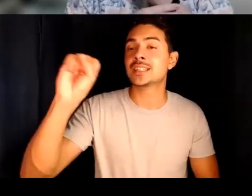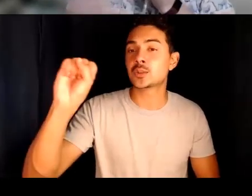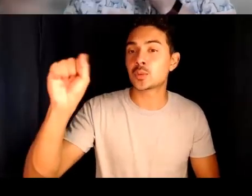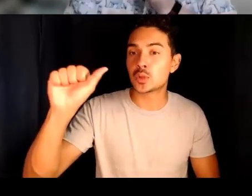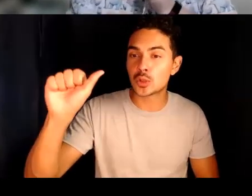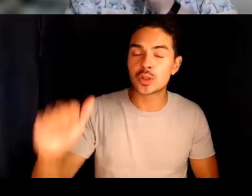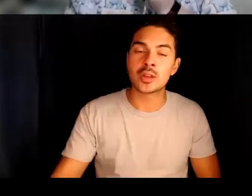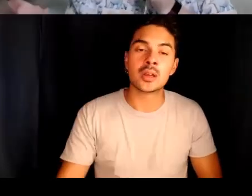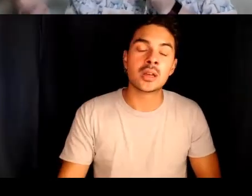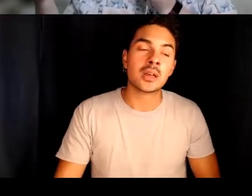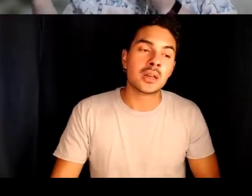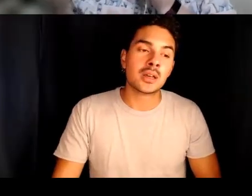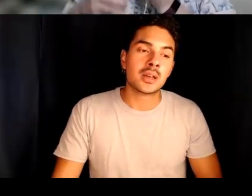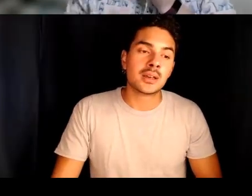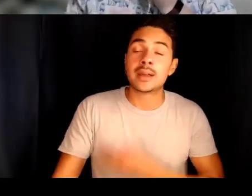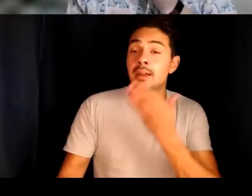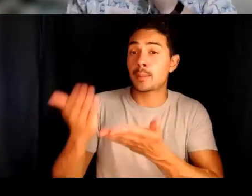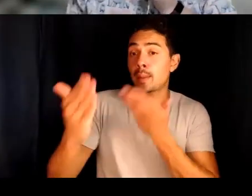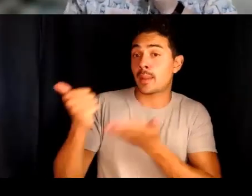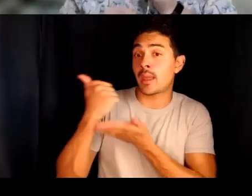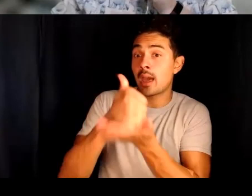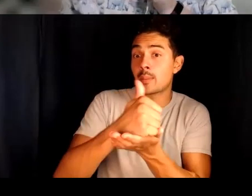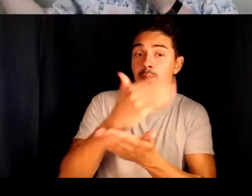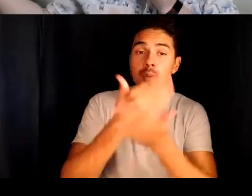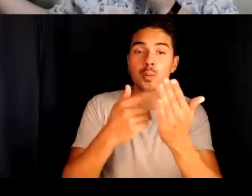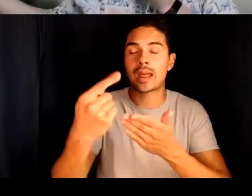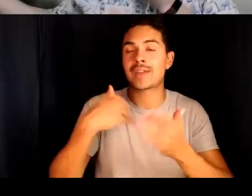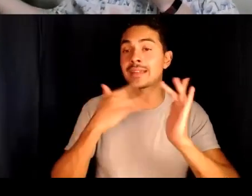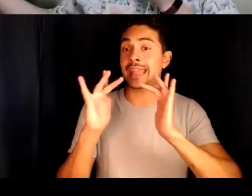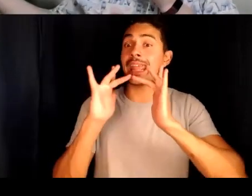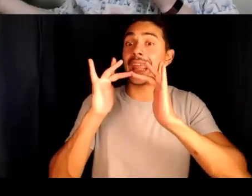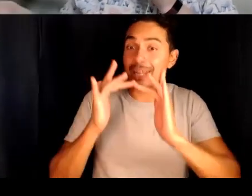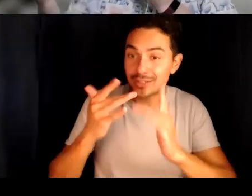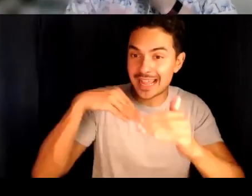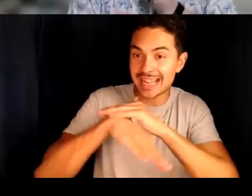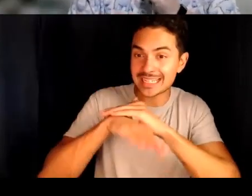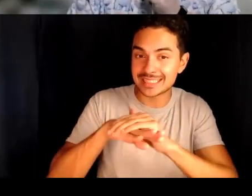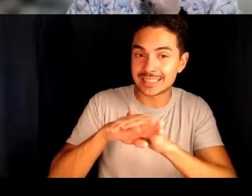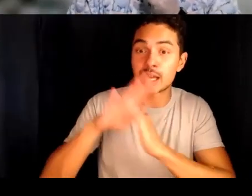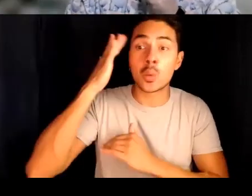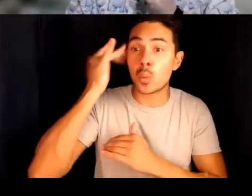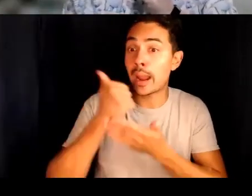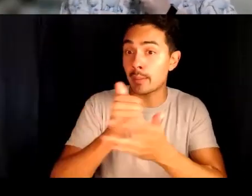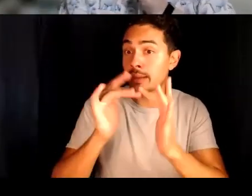maybe you're helping somebody get internet access so they can have a Zoom meeting with their counselor.